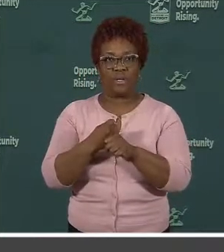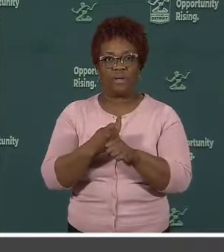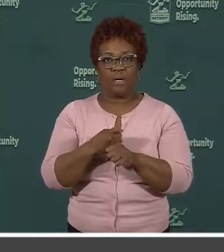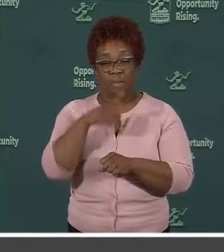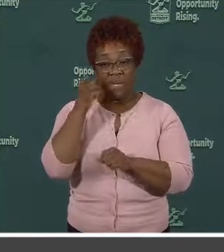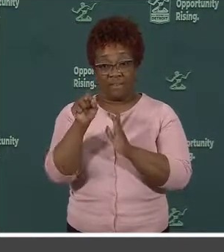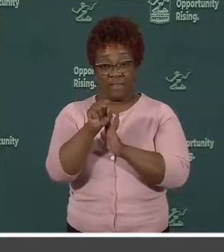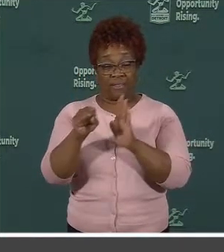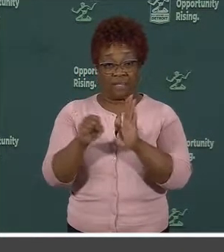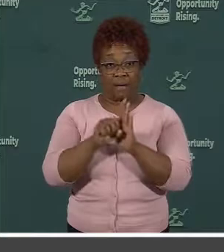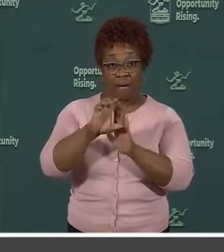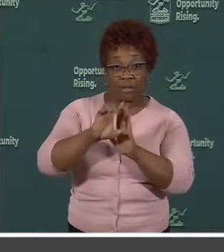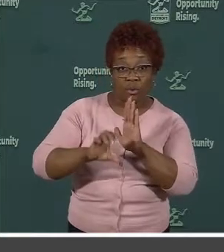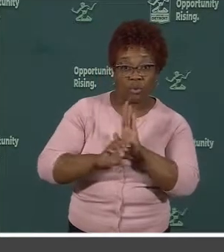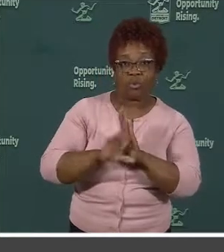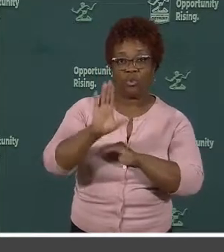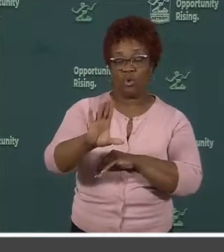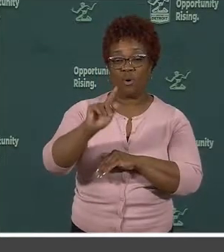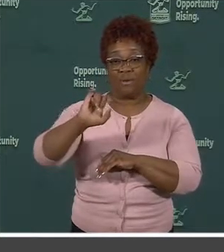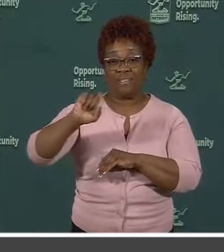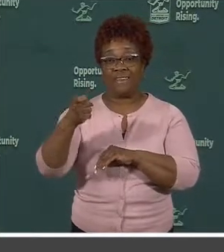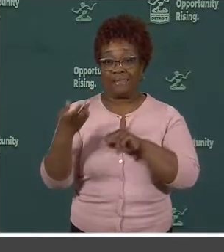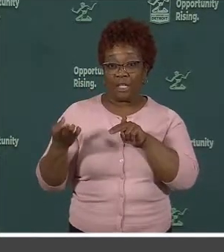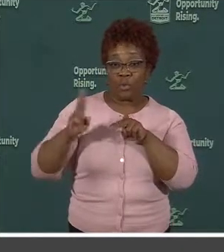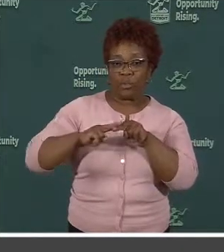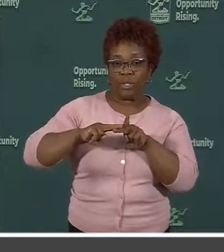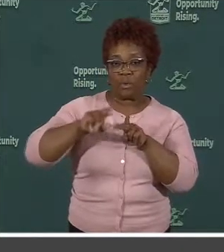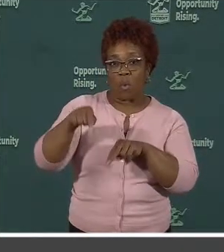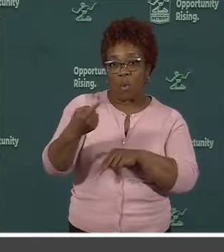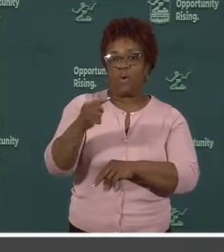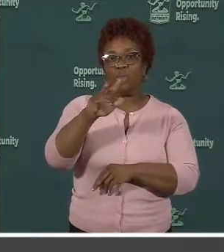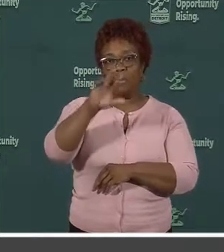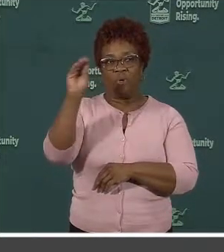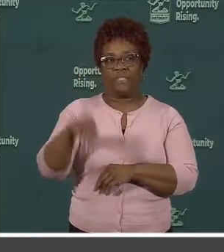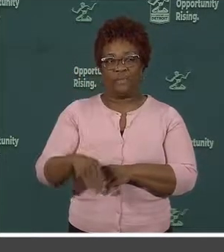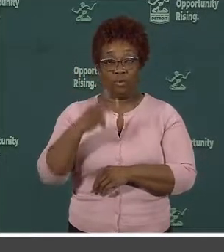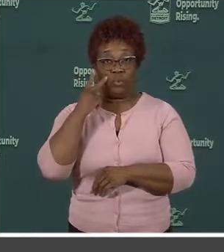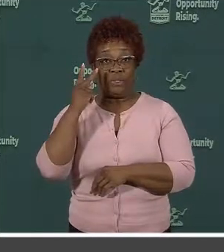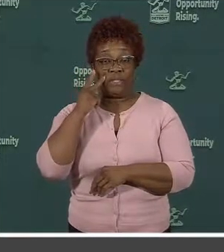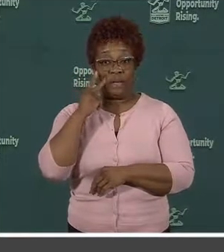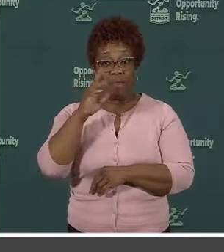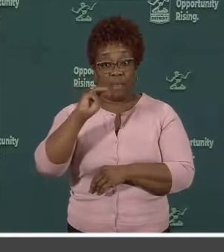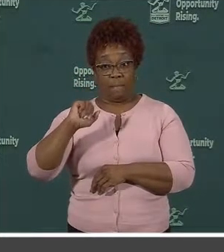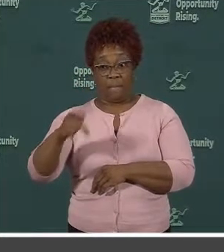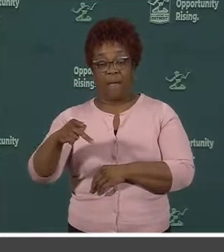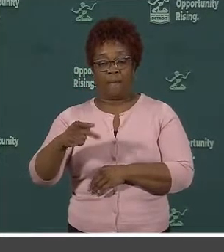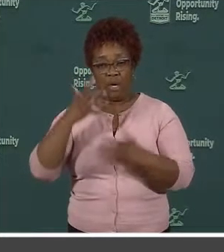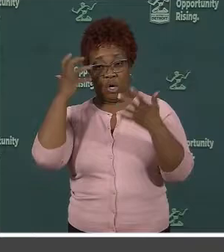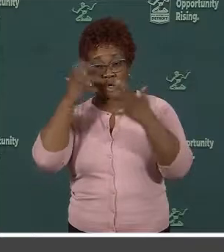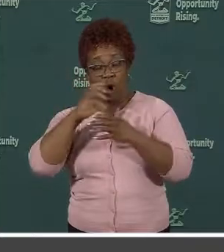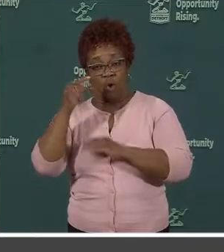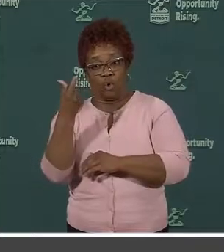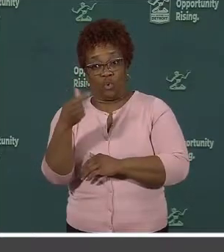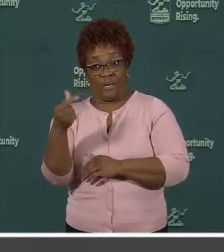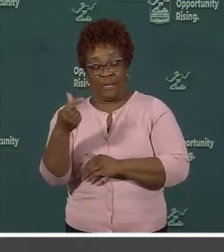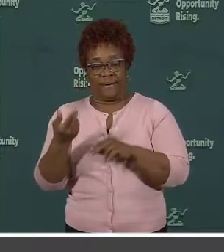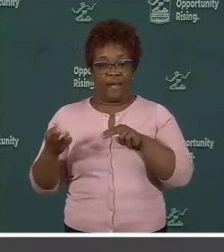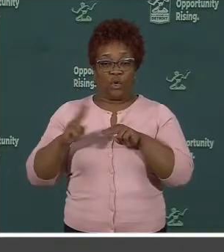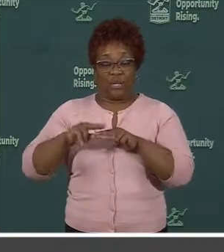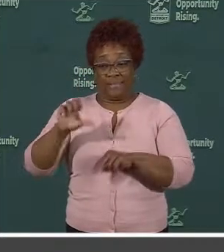PERCENT BUT I'D LIKE YOU TO LOOK AT THIS MAP BECAUSE THE DARK GREEN AREAS WENT UP 10 TO 30 PERCENT THE BLUE AREAS WENT